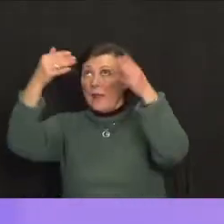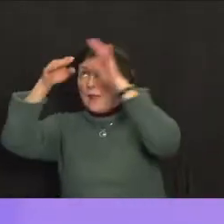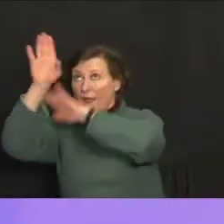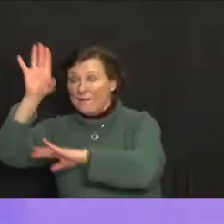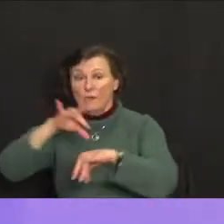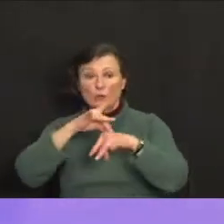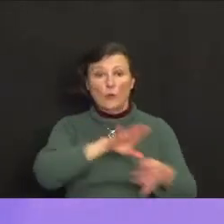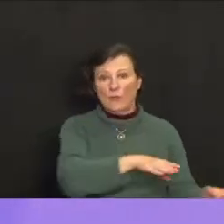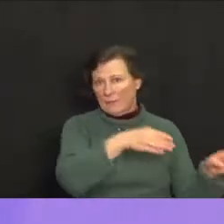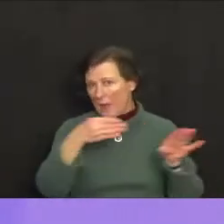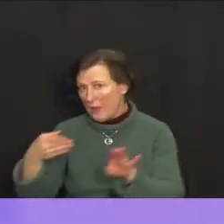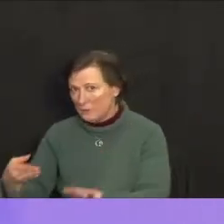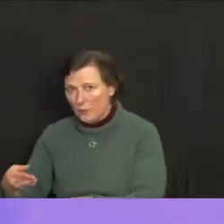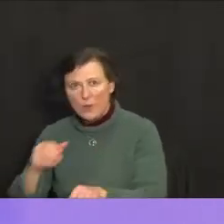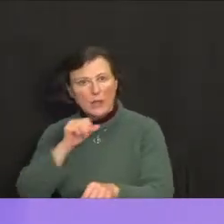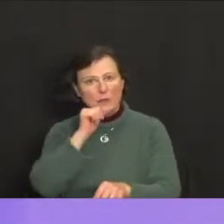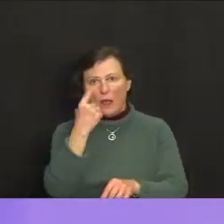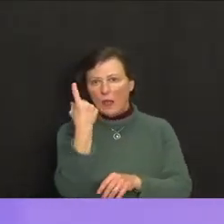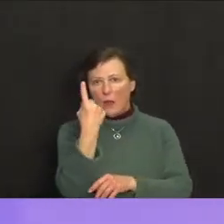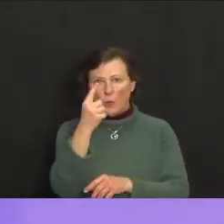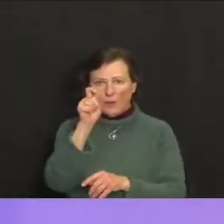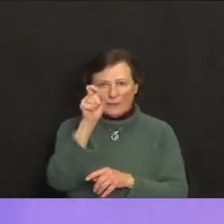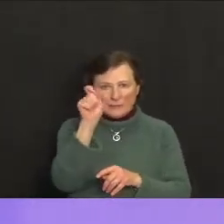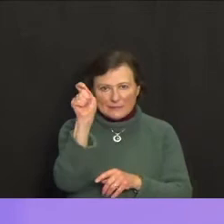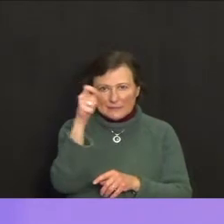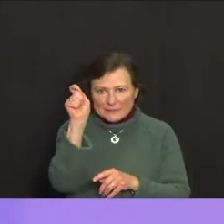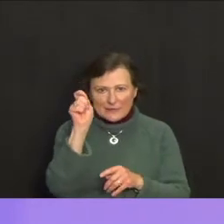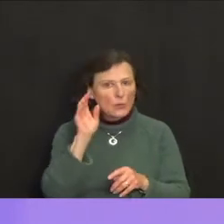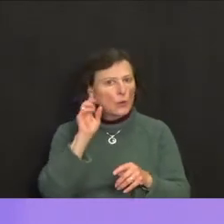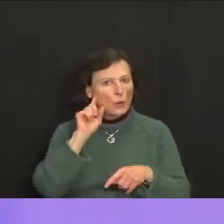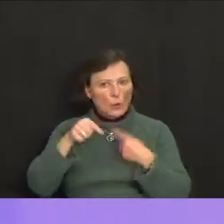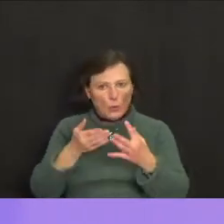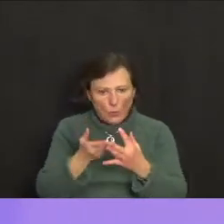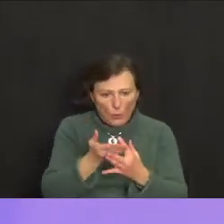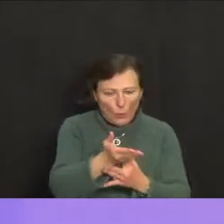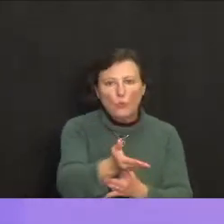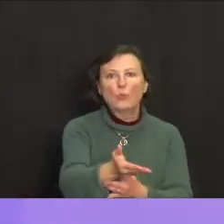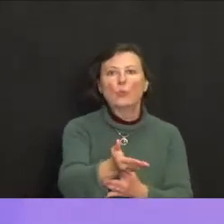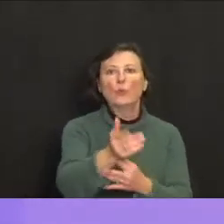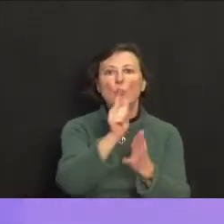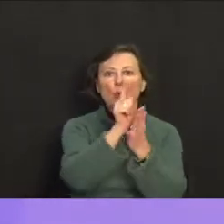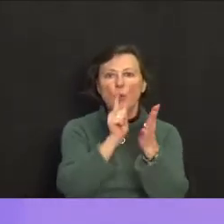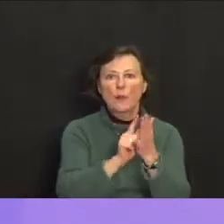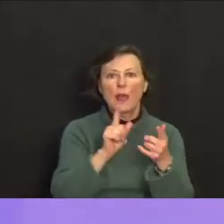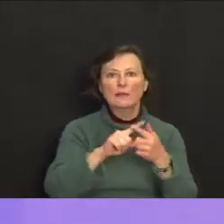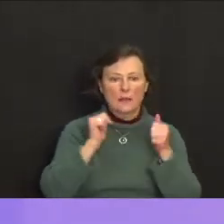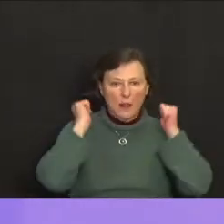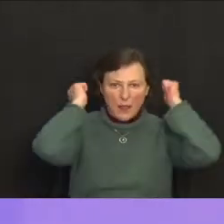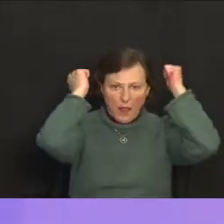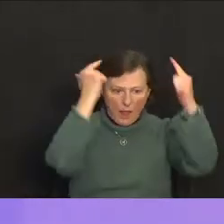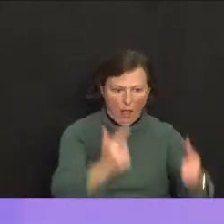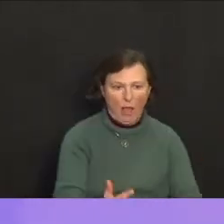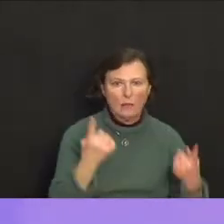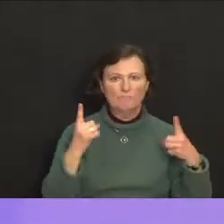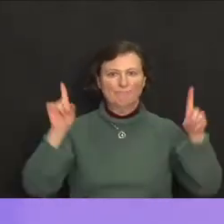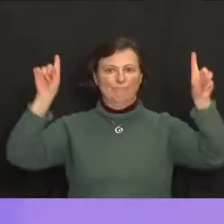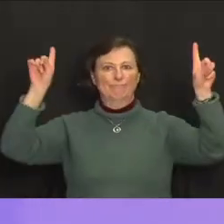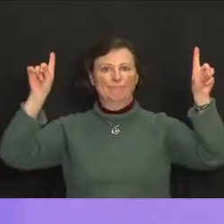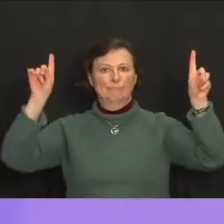not one jot or tittle will pass from the law until all is accomplished. Whoever relaxes one of